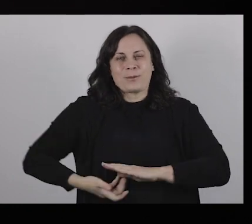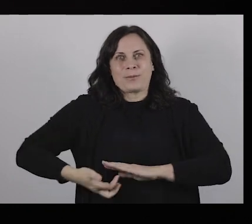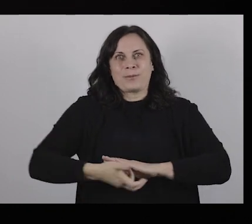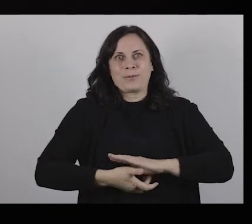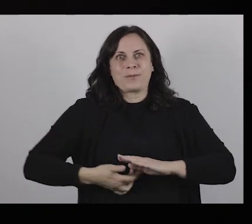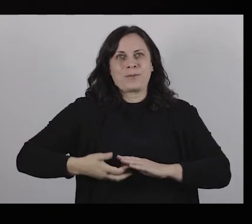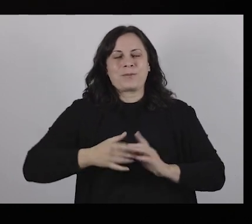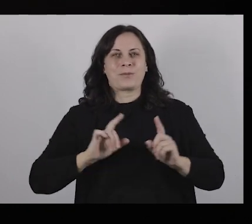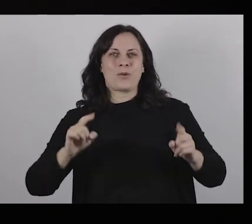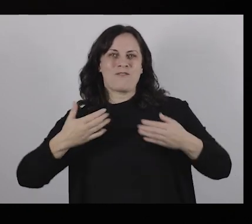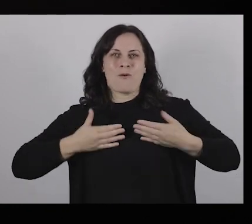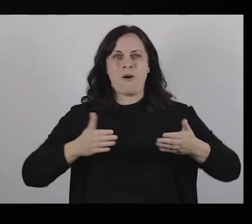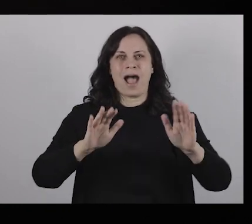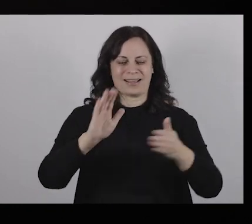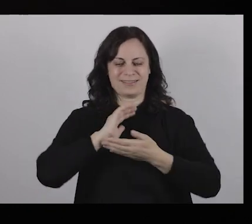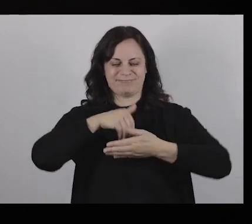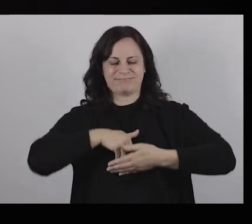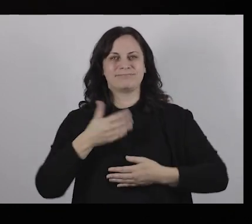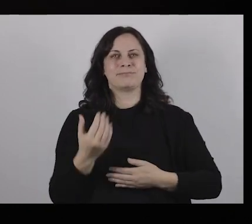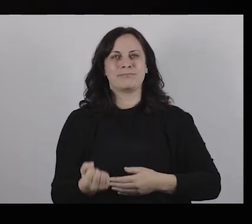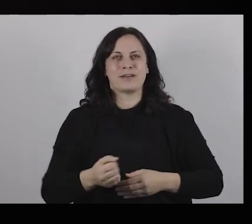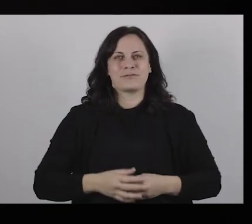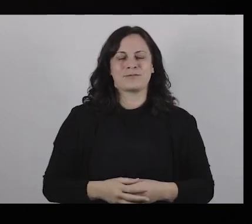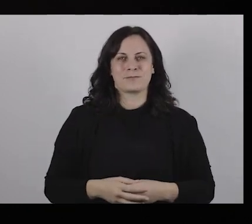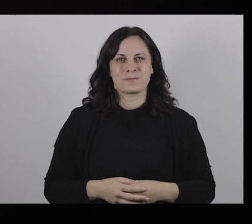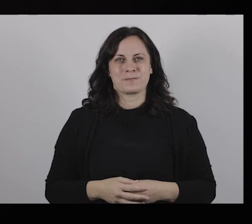passion for haka within me.